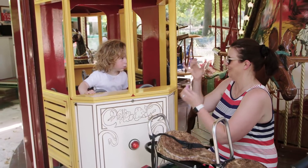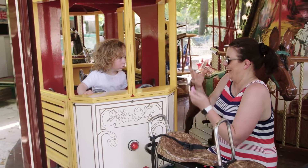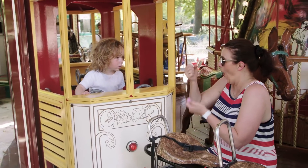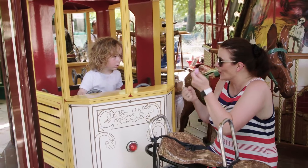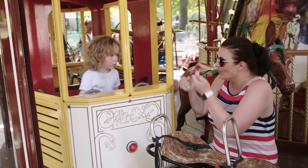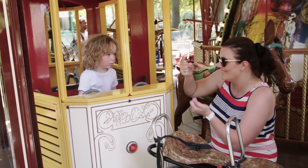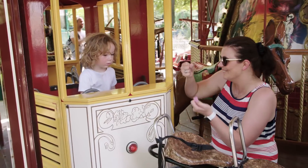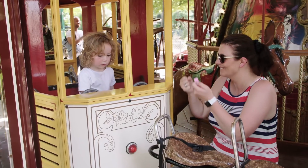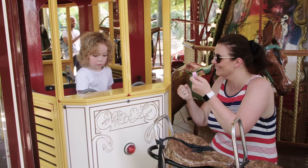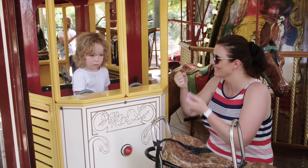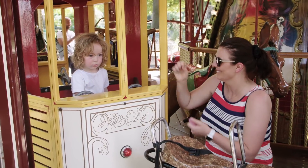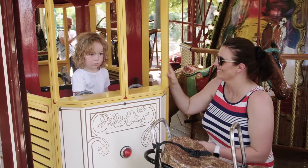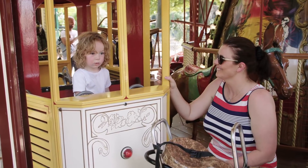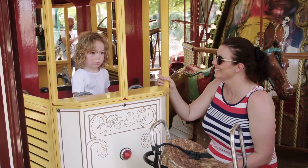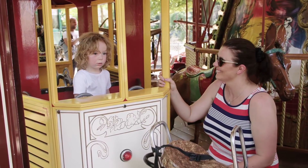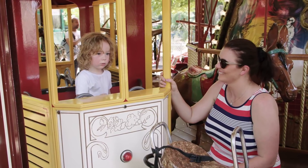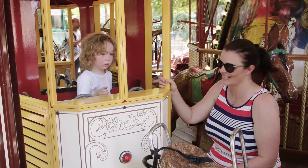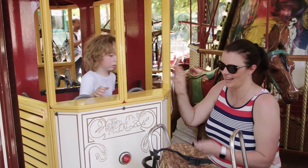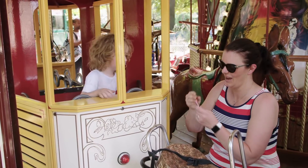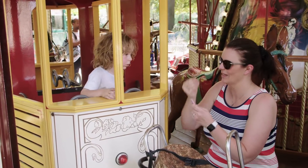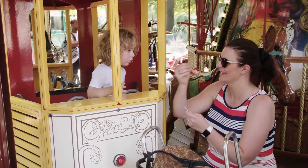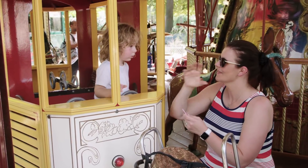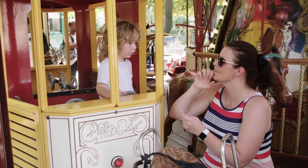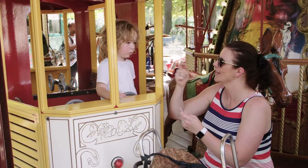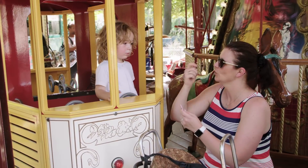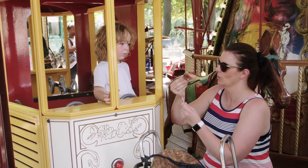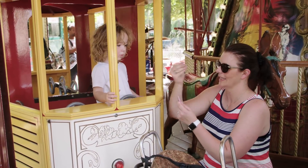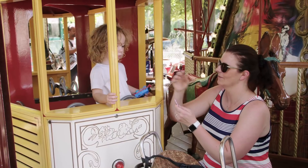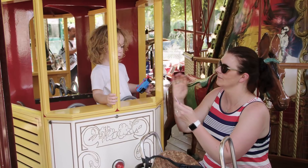Pretty soon after that you begin a process of meeting various professionals.